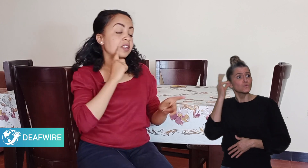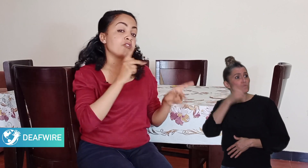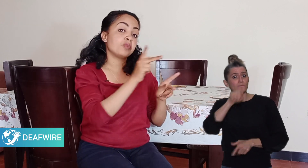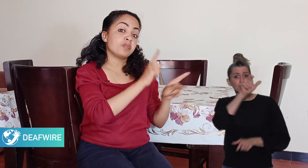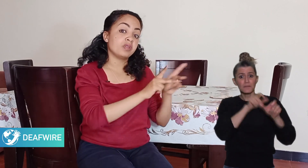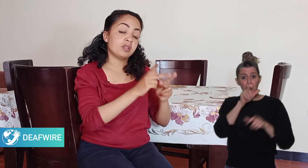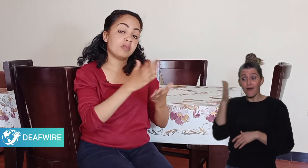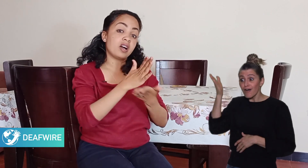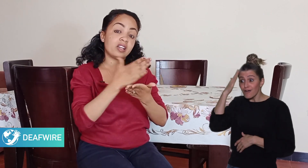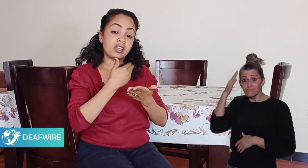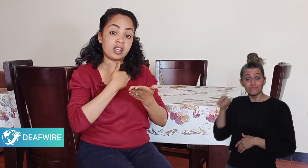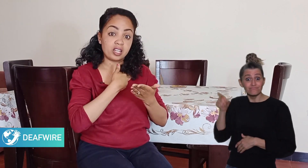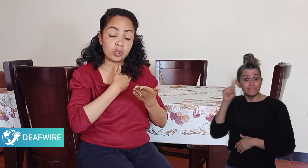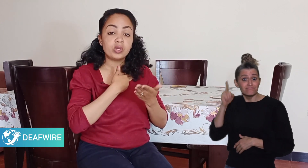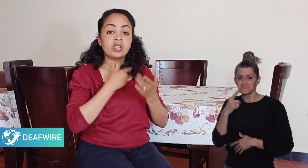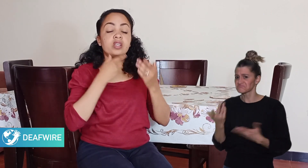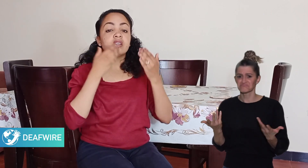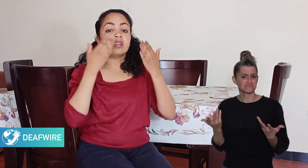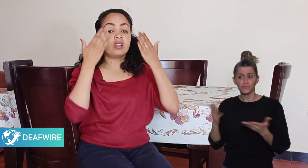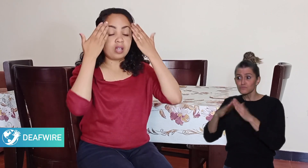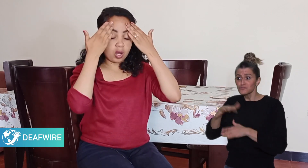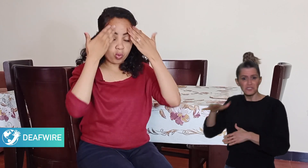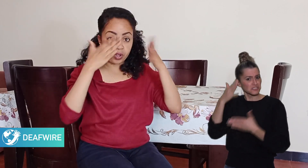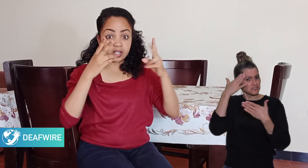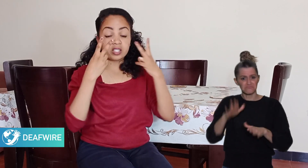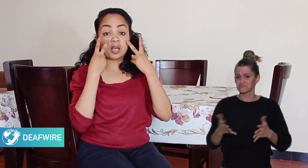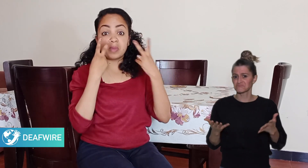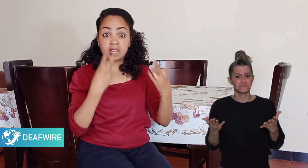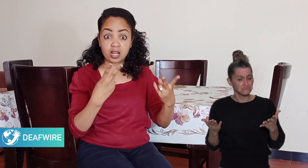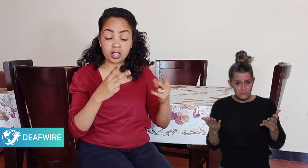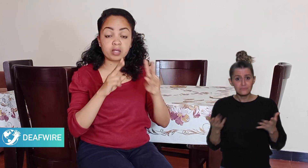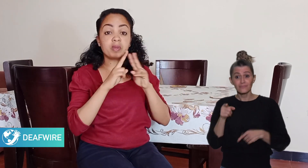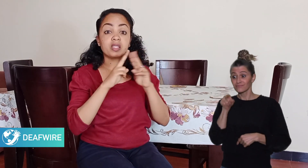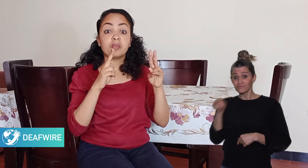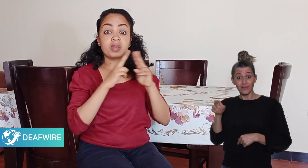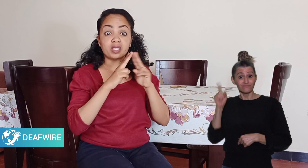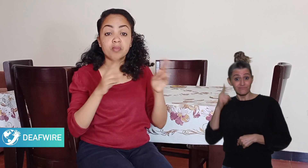a low awareness among hearing people about the Deaf community.